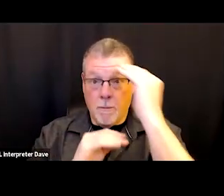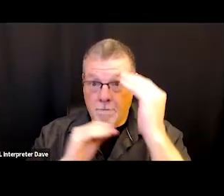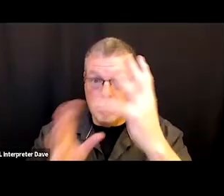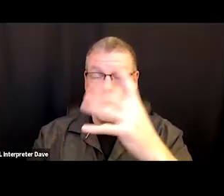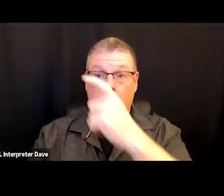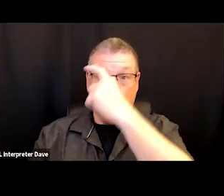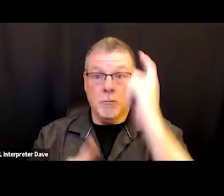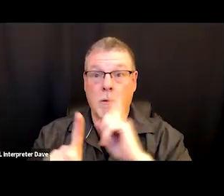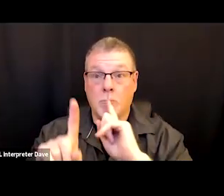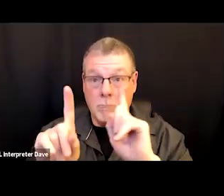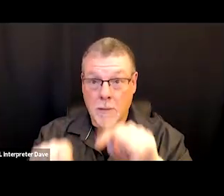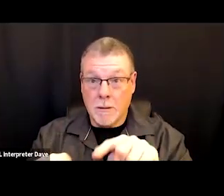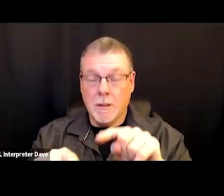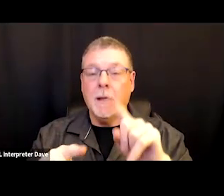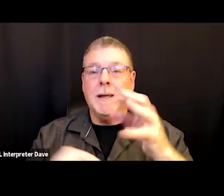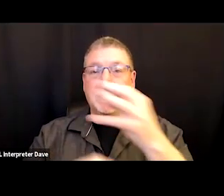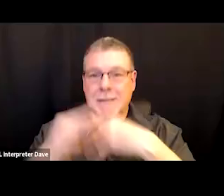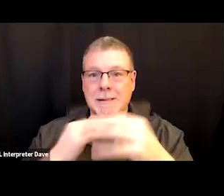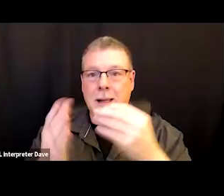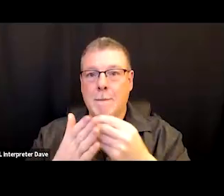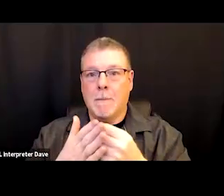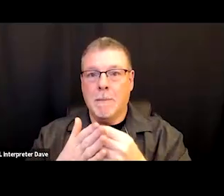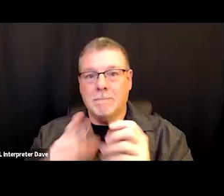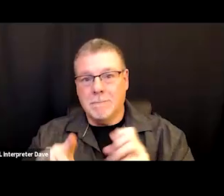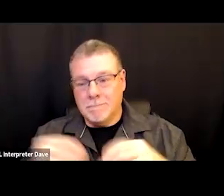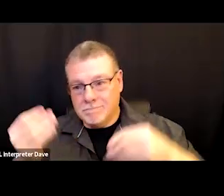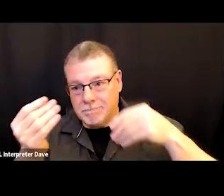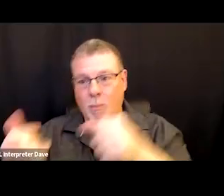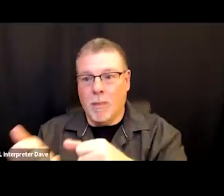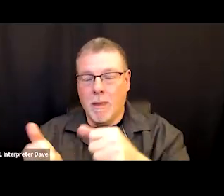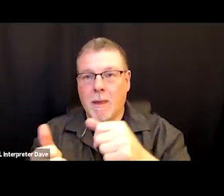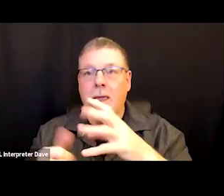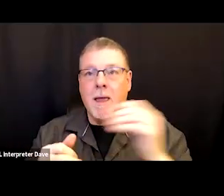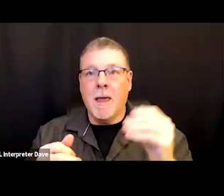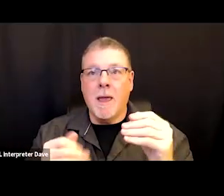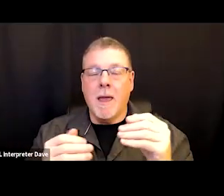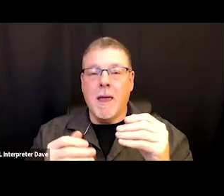versus putting somebody through a traumatic event and potentially getting in the way of their healing.